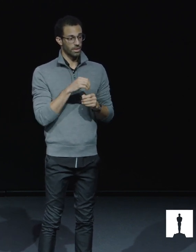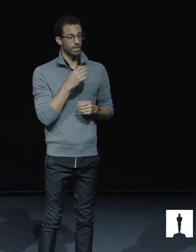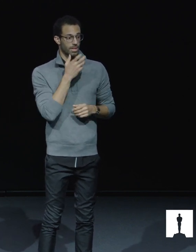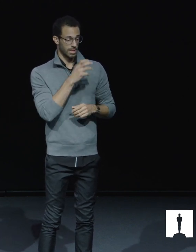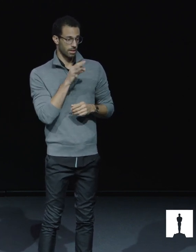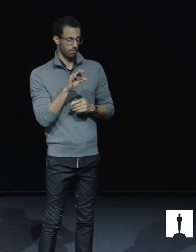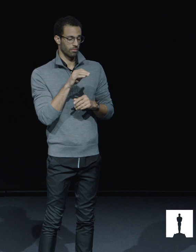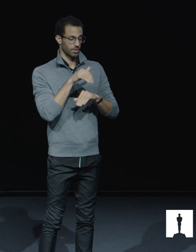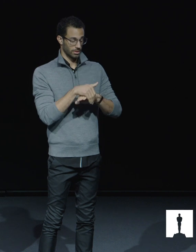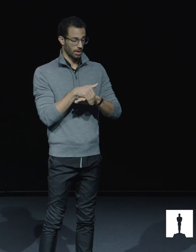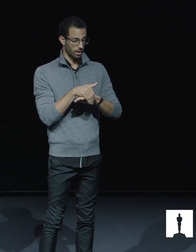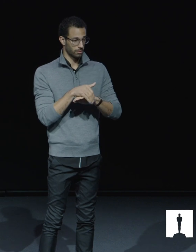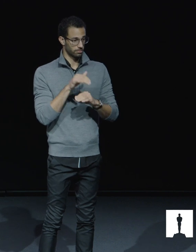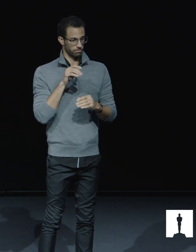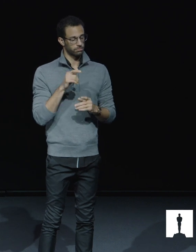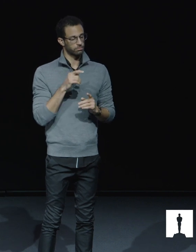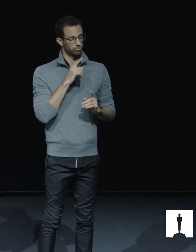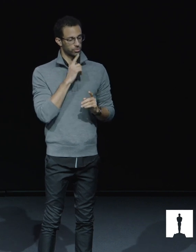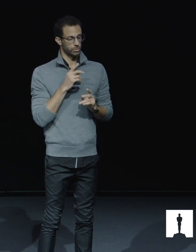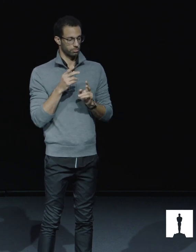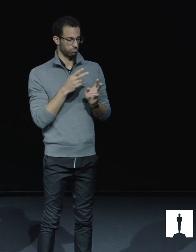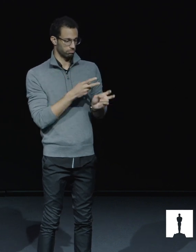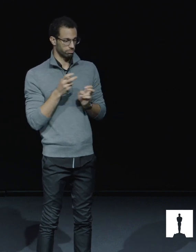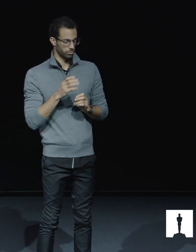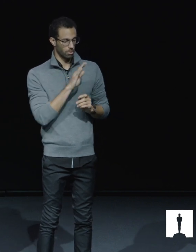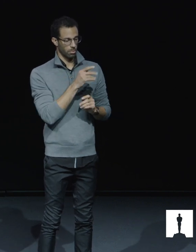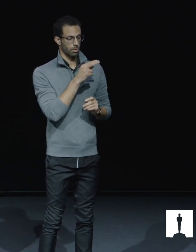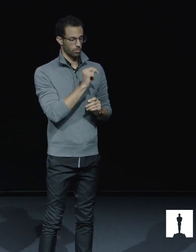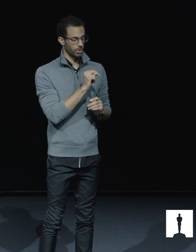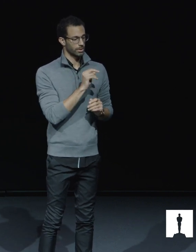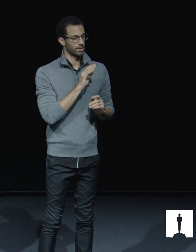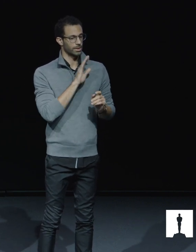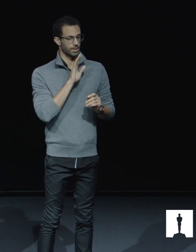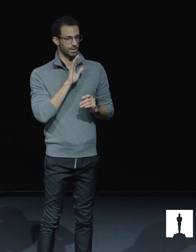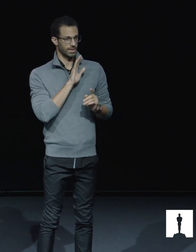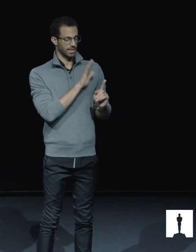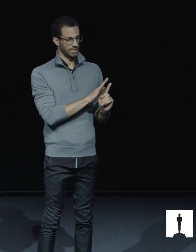And in this way, it echoes the way that Baldwin in general had been so divested from the idea